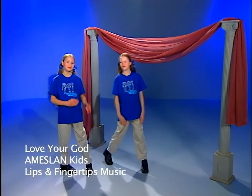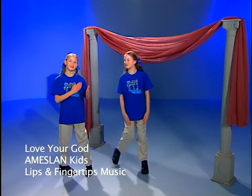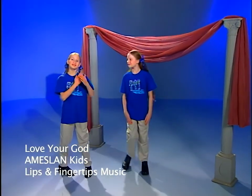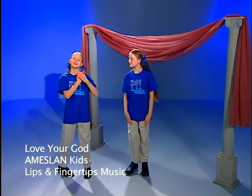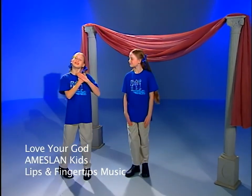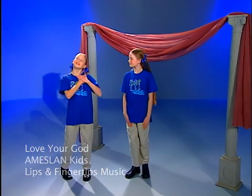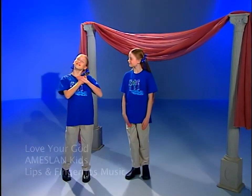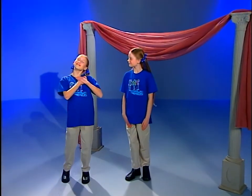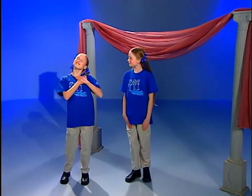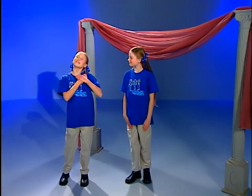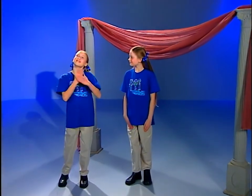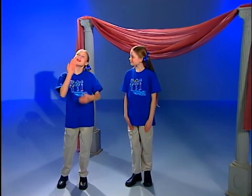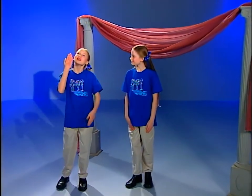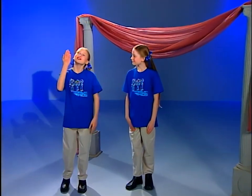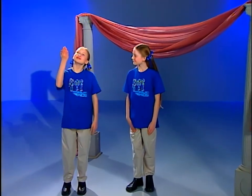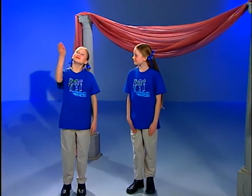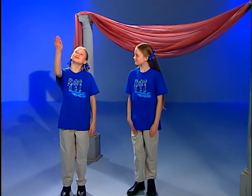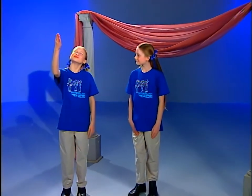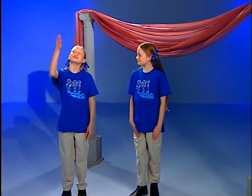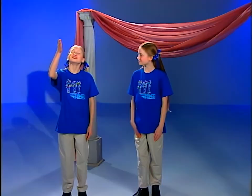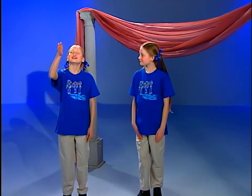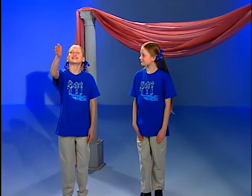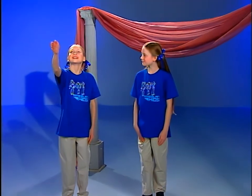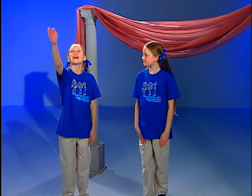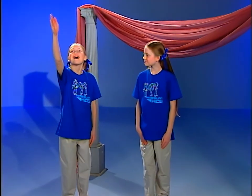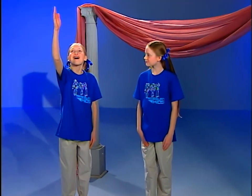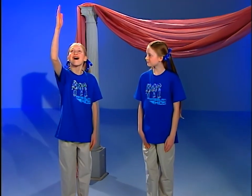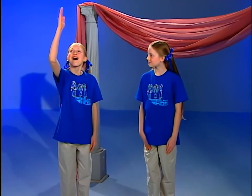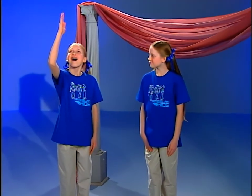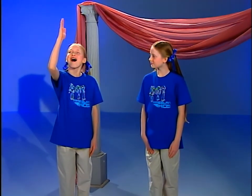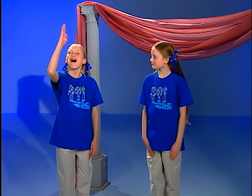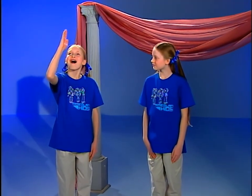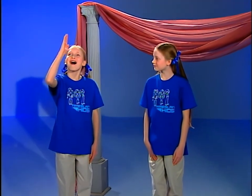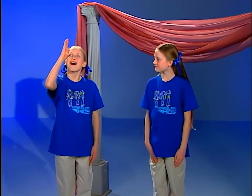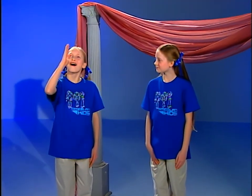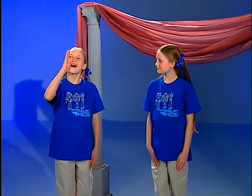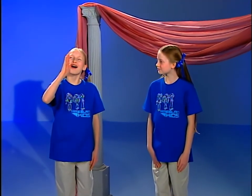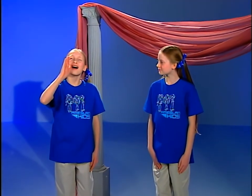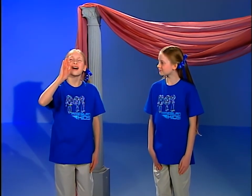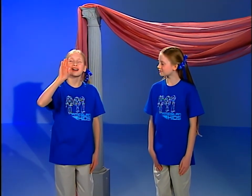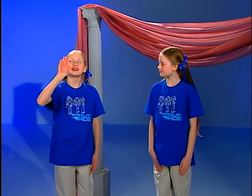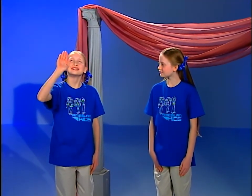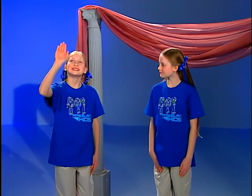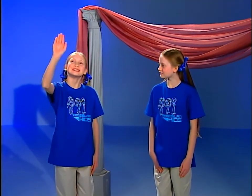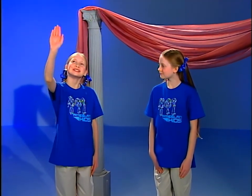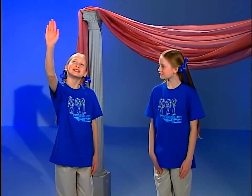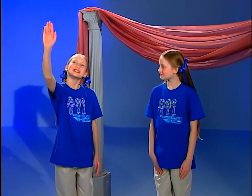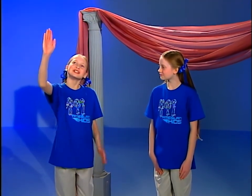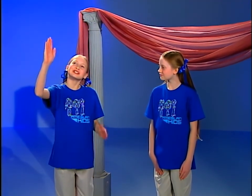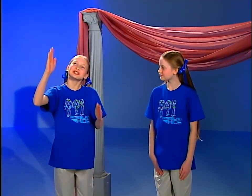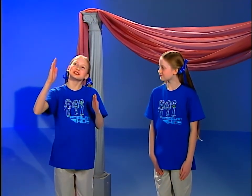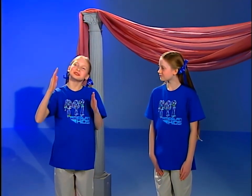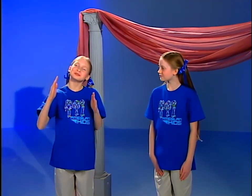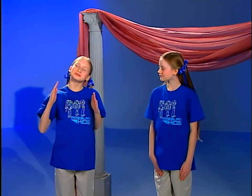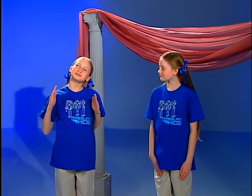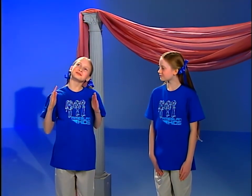"YOU ARE VERY, VERY BEAUTIFUL, "AND BECAUSE YOU ARE SO BEAUTIFUL "I KNOW THESE EGYPTIANS ARE GOING TO LOOK AT YOU